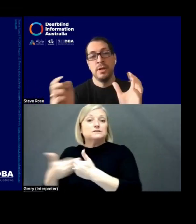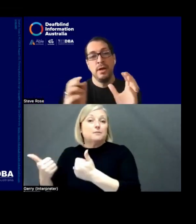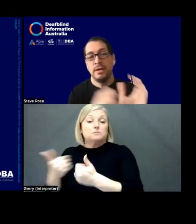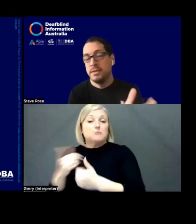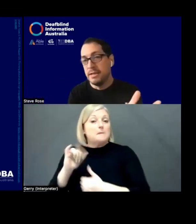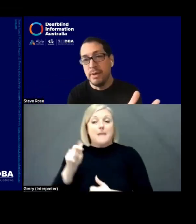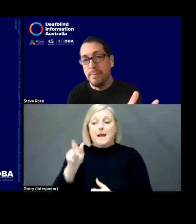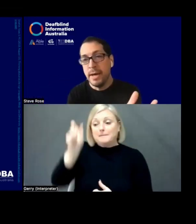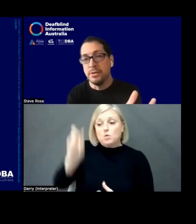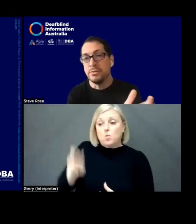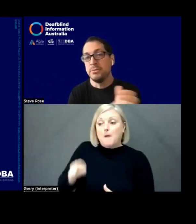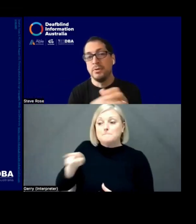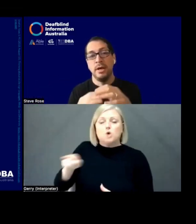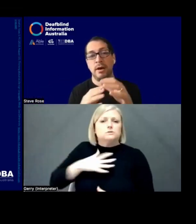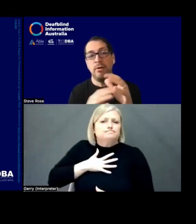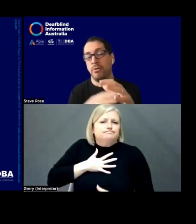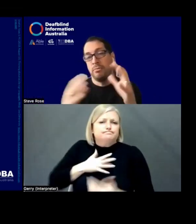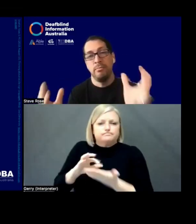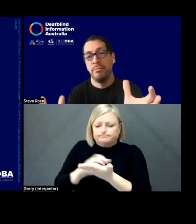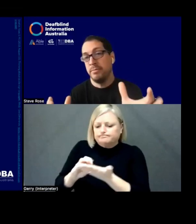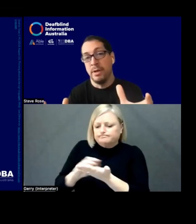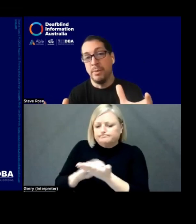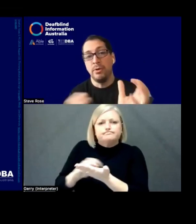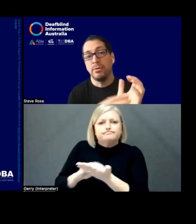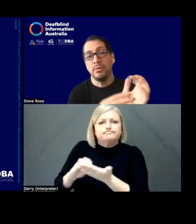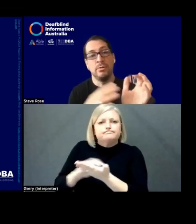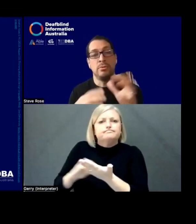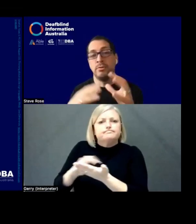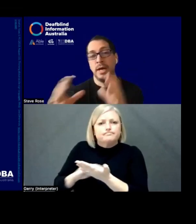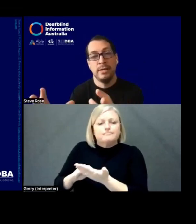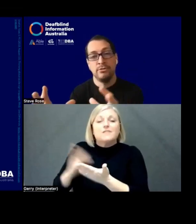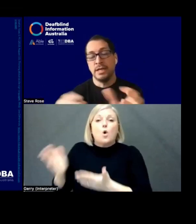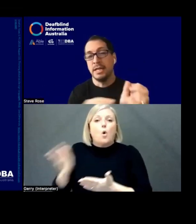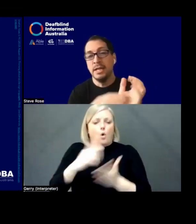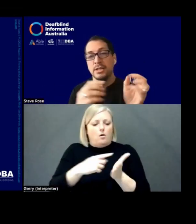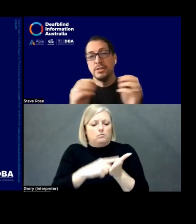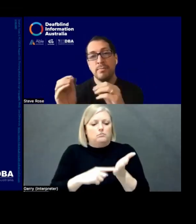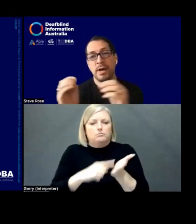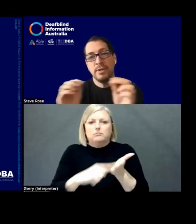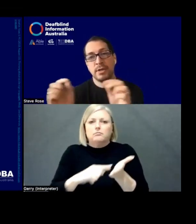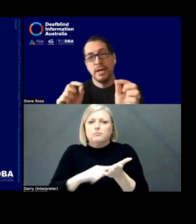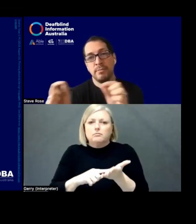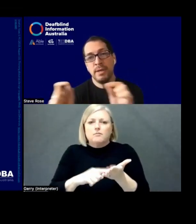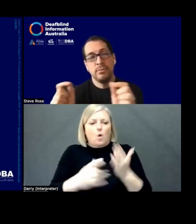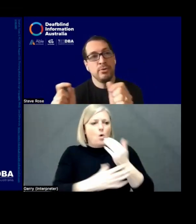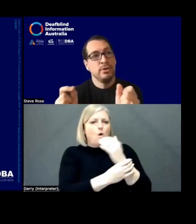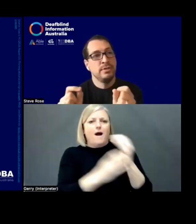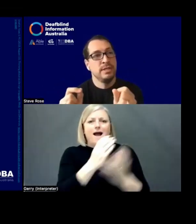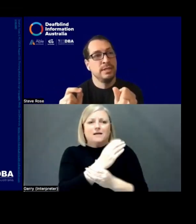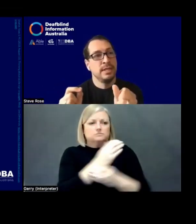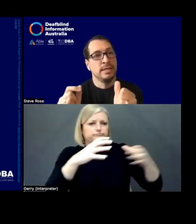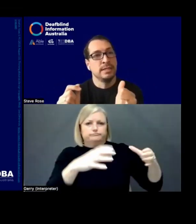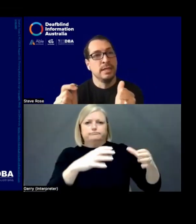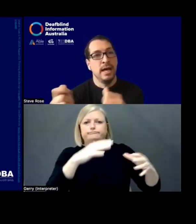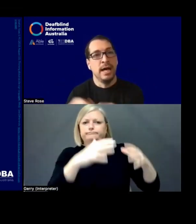Deafblind Manual, or deafblind block, or hand tracking. It might be that people use these things as